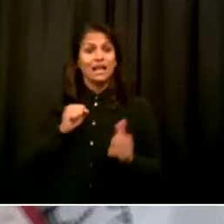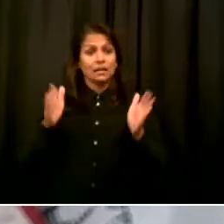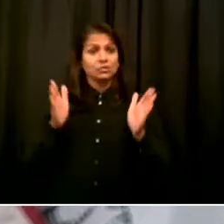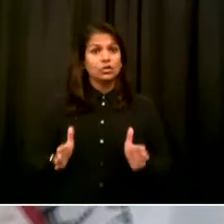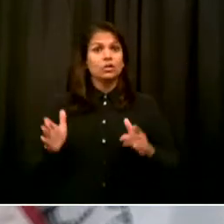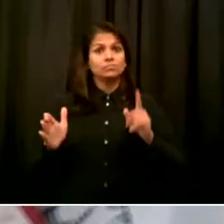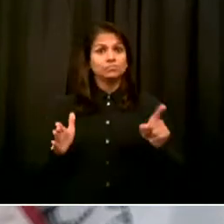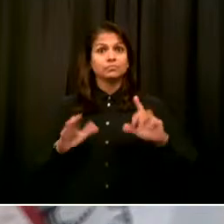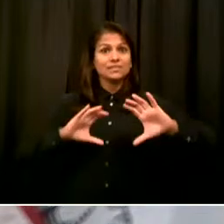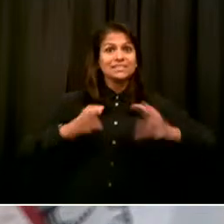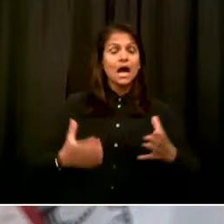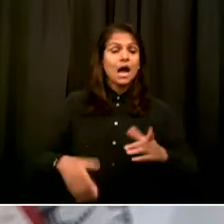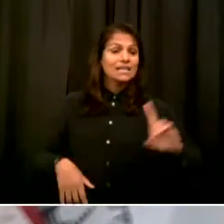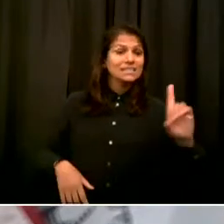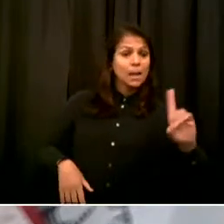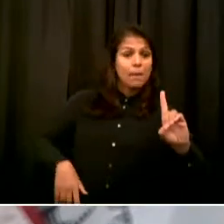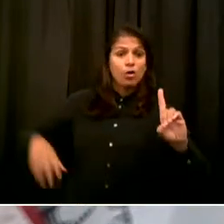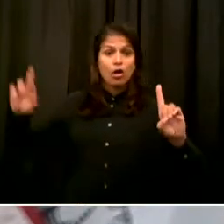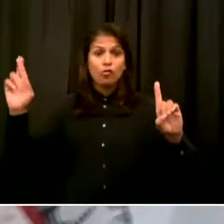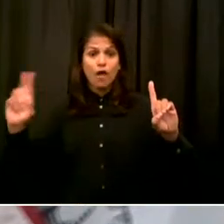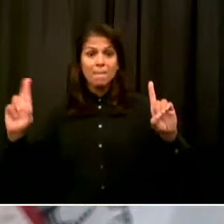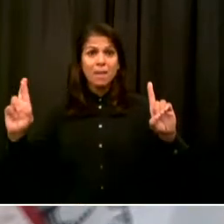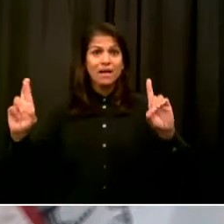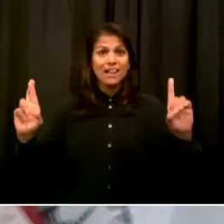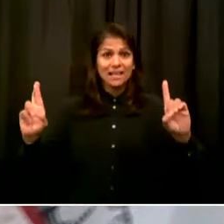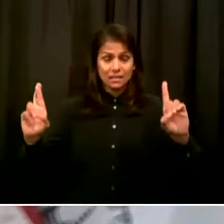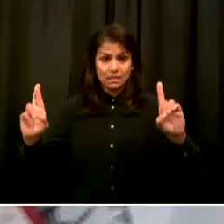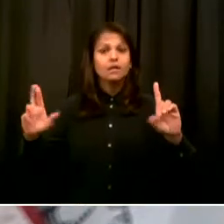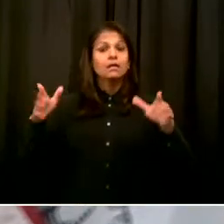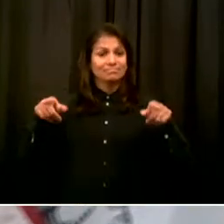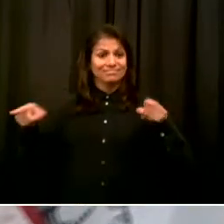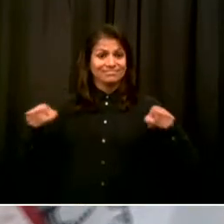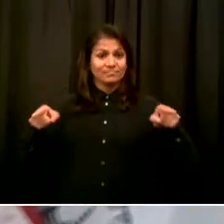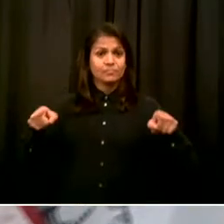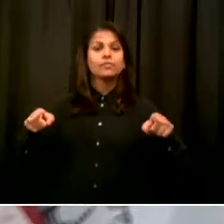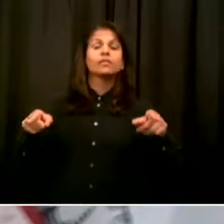INCREASINGLY FAVORS THEM AND I THIHIK NIT IS GOOD FOR NEW YORK CITY. IN TERMS OF THE U.S. SENATE,